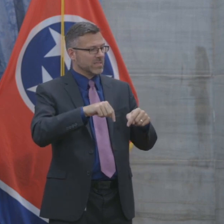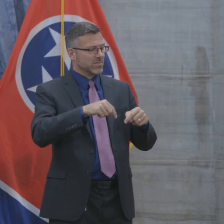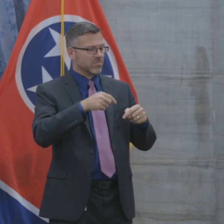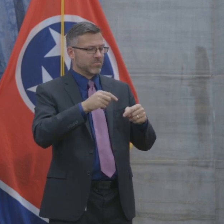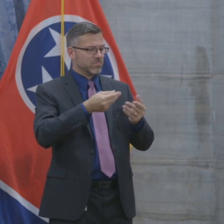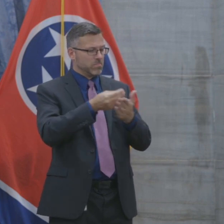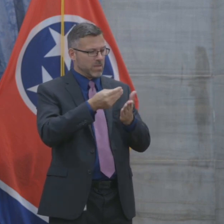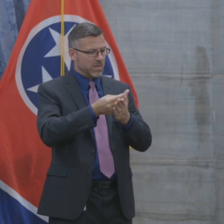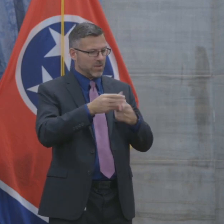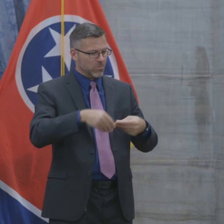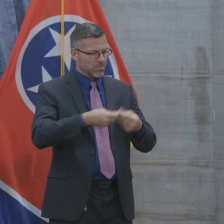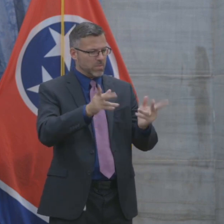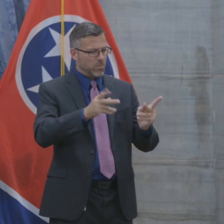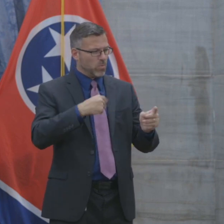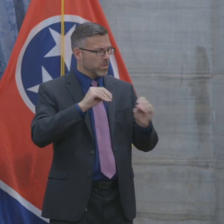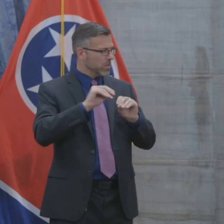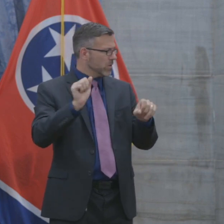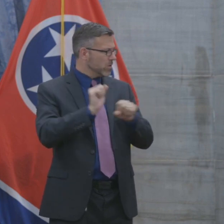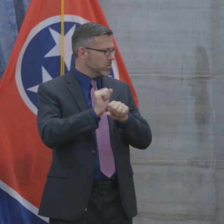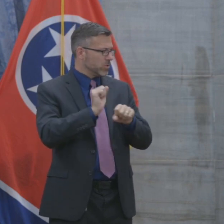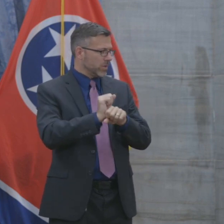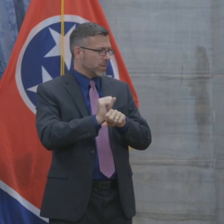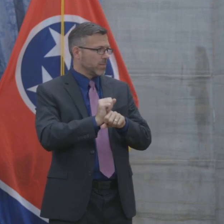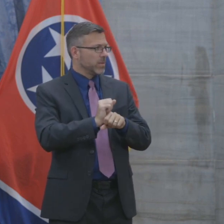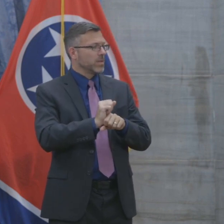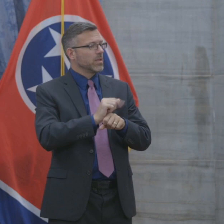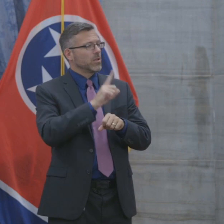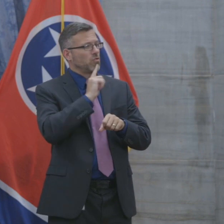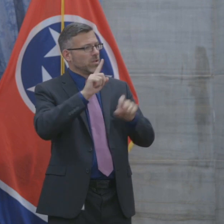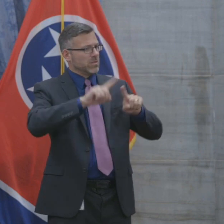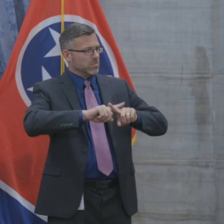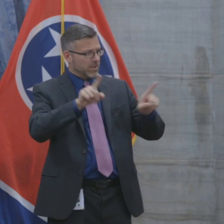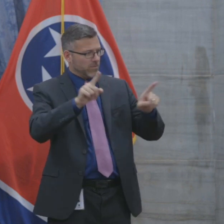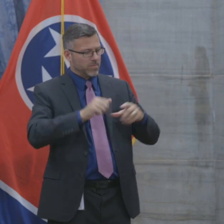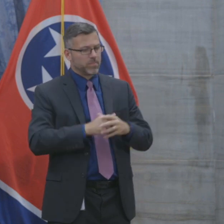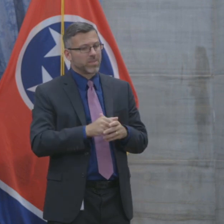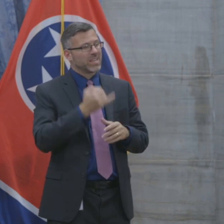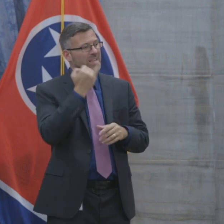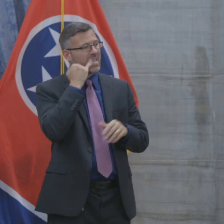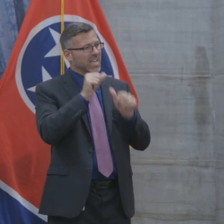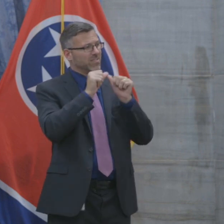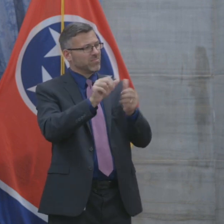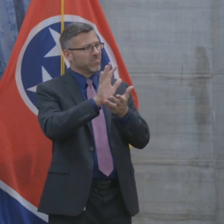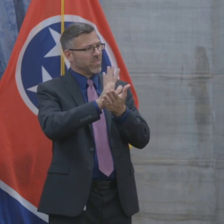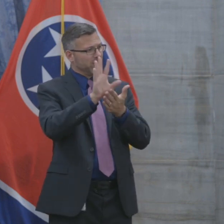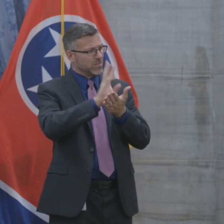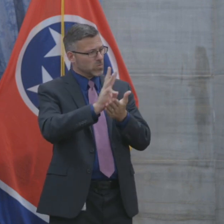the next installment will be. And then those conversations will very quickly turn to once they have all the states in, and